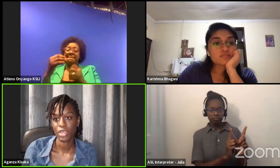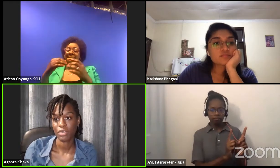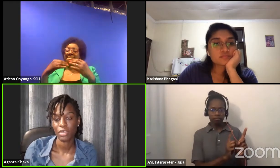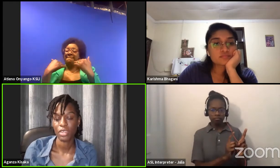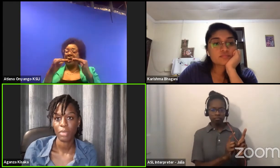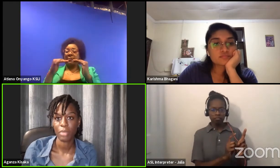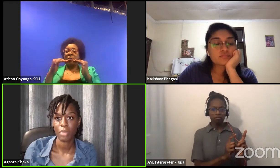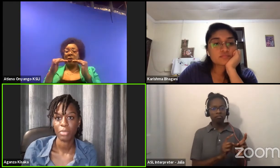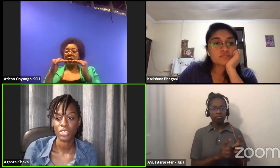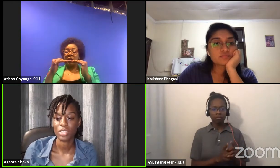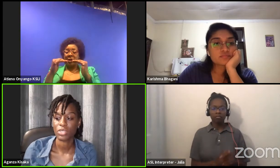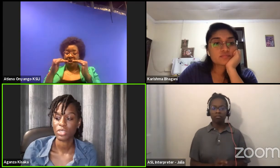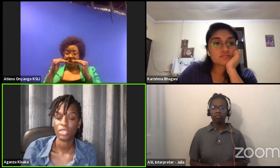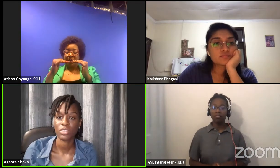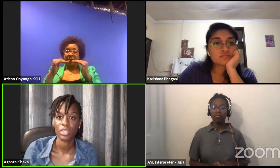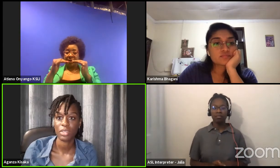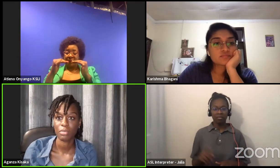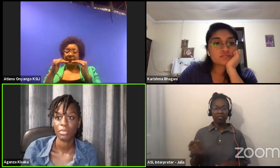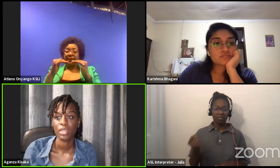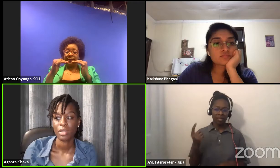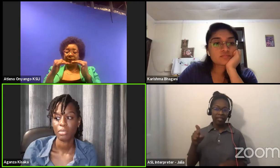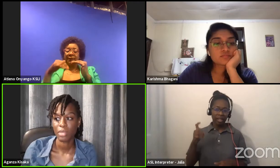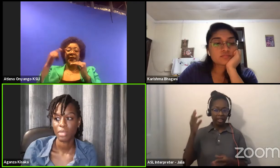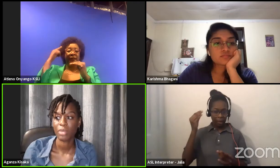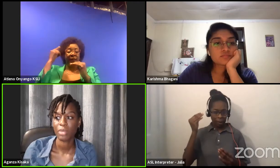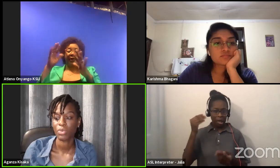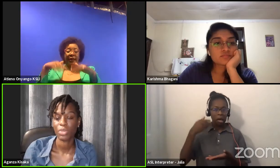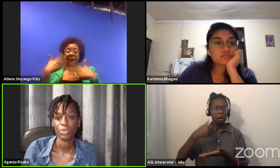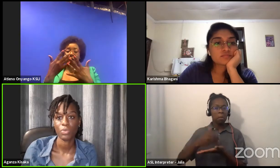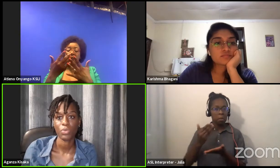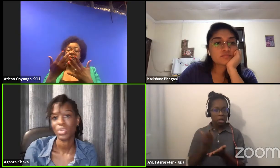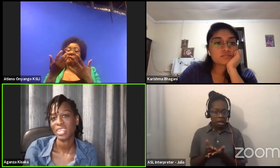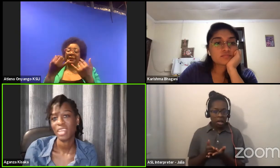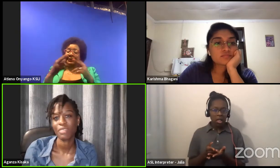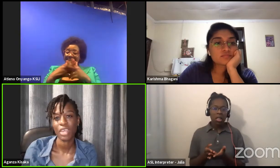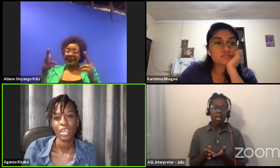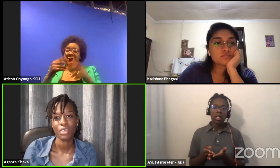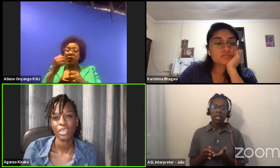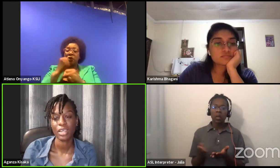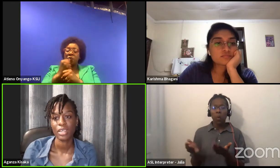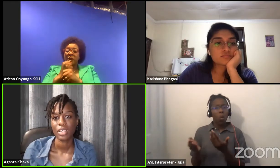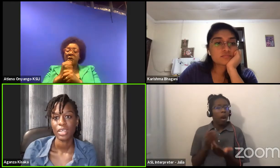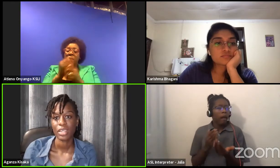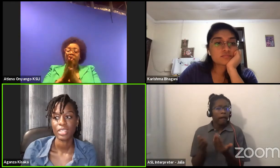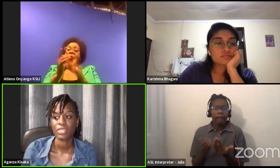Of course, you have to think about budgets and started doing the minimum with whatever area it is.